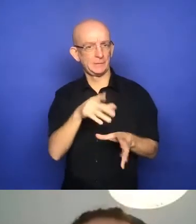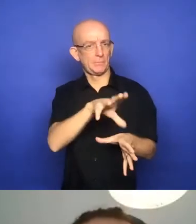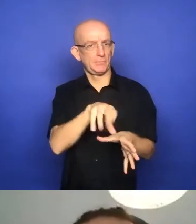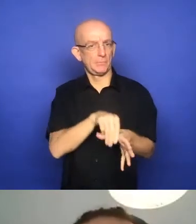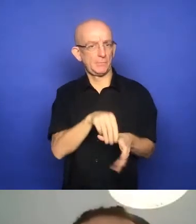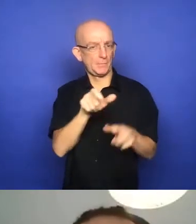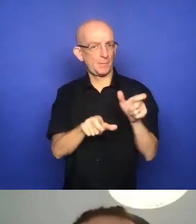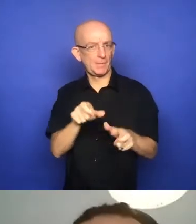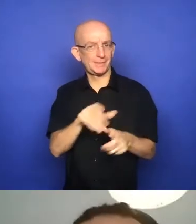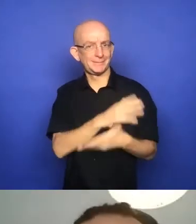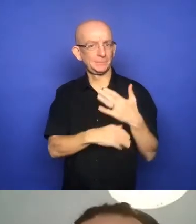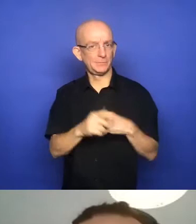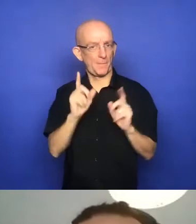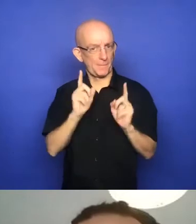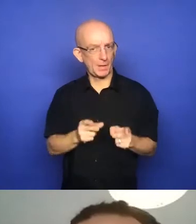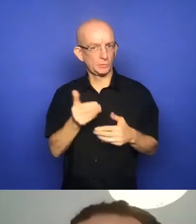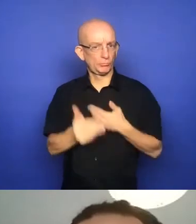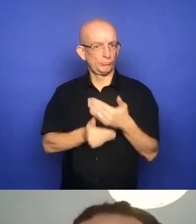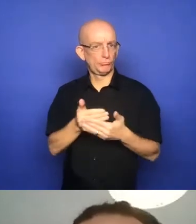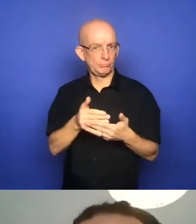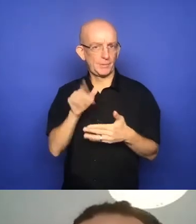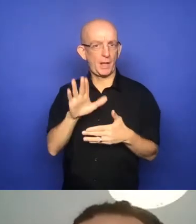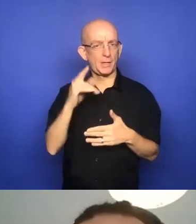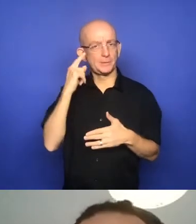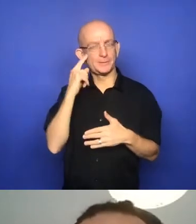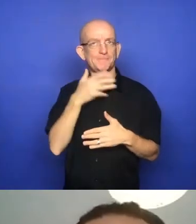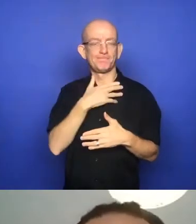throughout the policy and implementation development processes